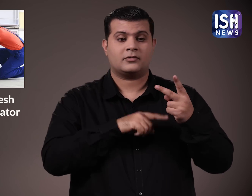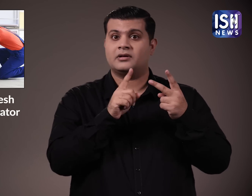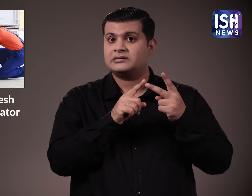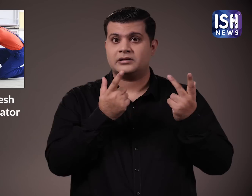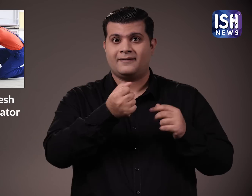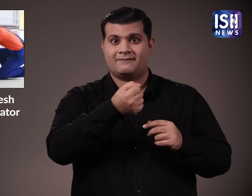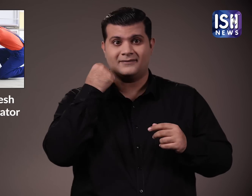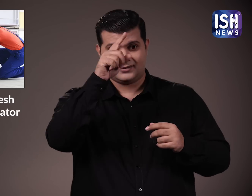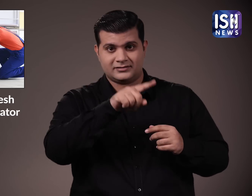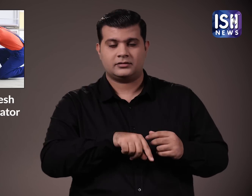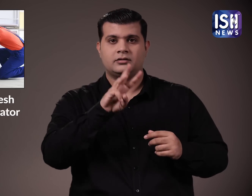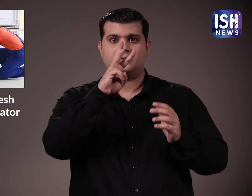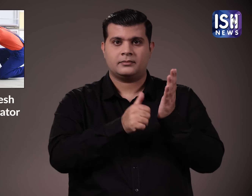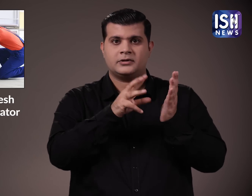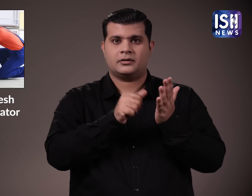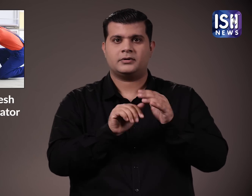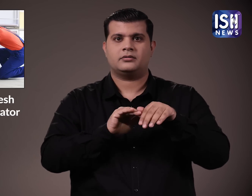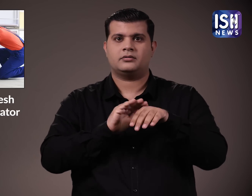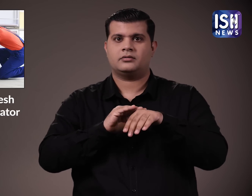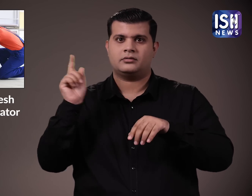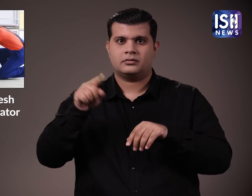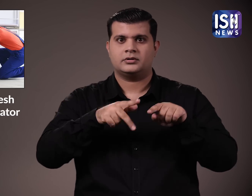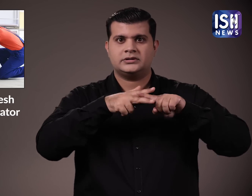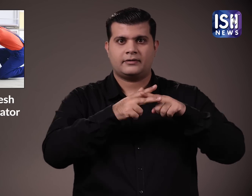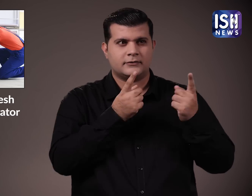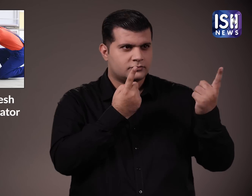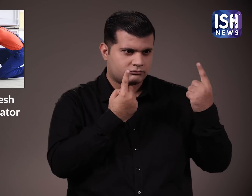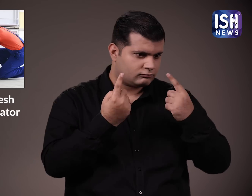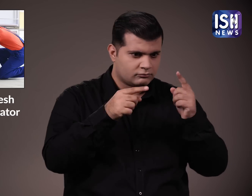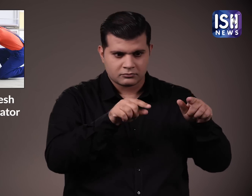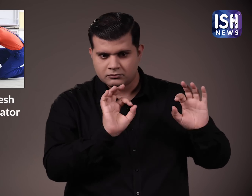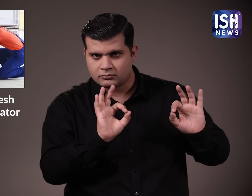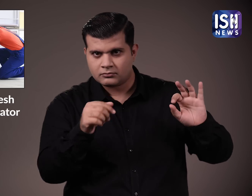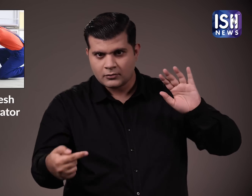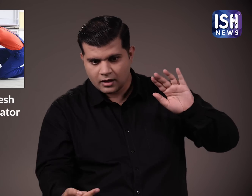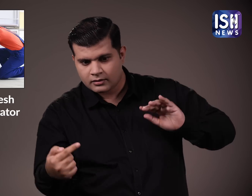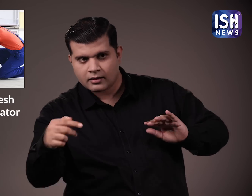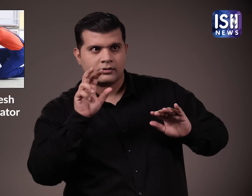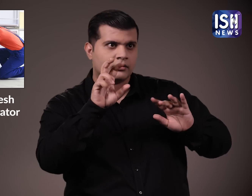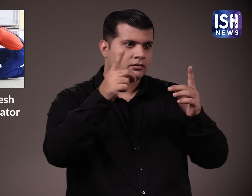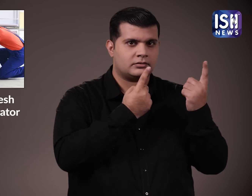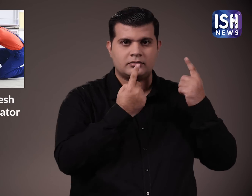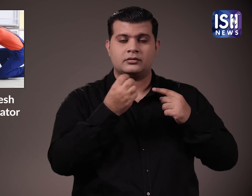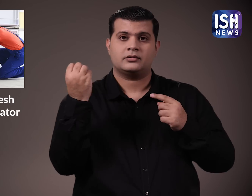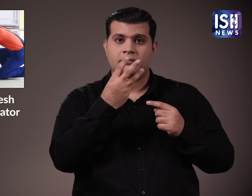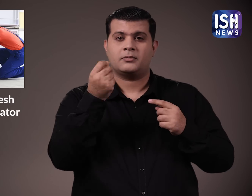Secondly, conduct internal service every 3 months